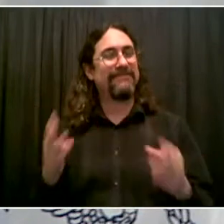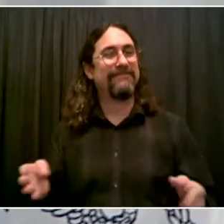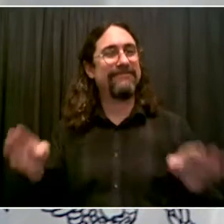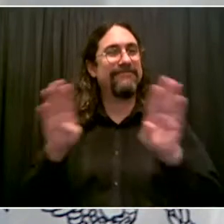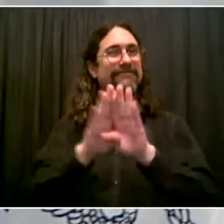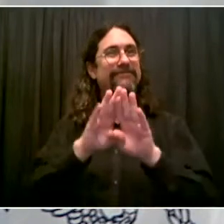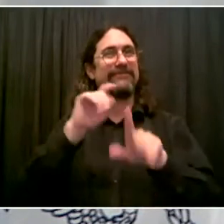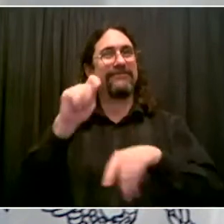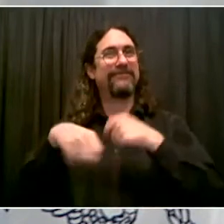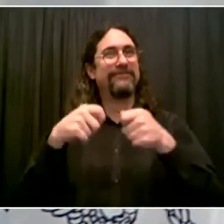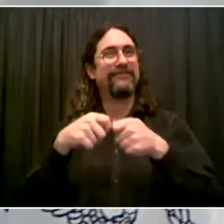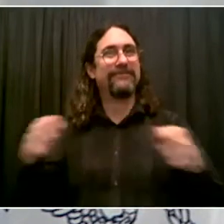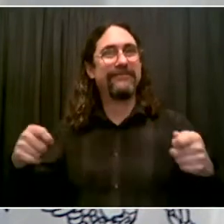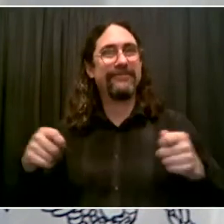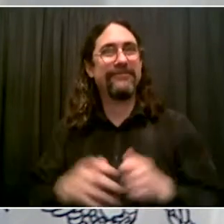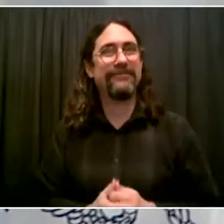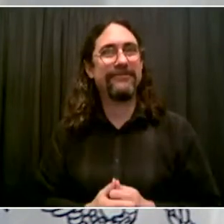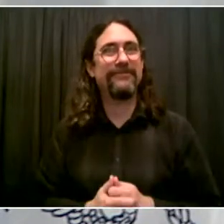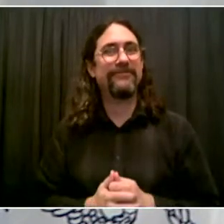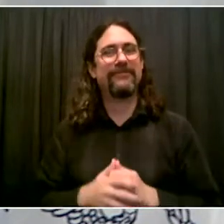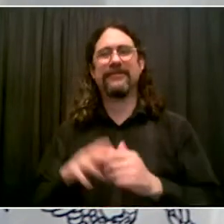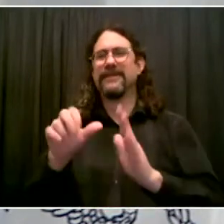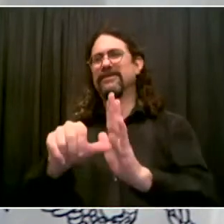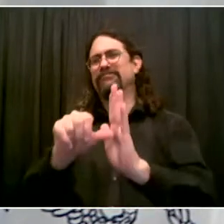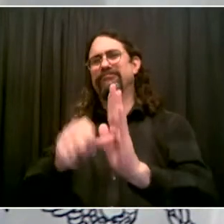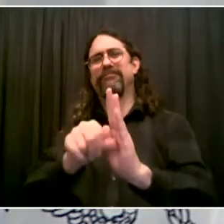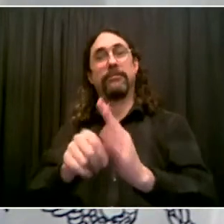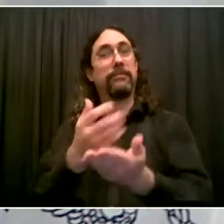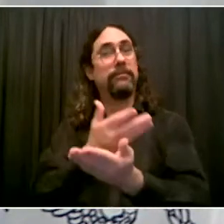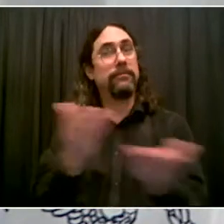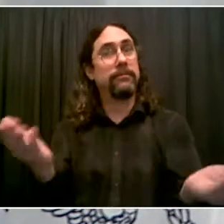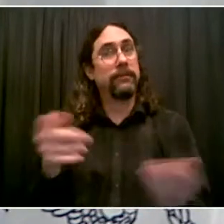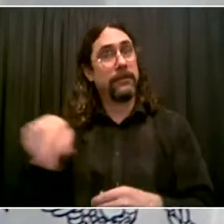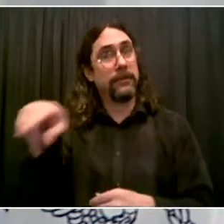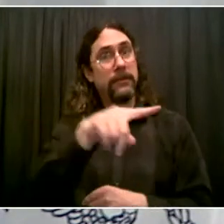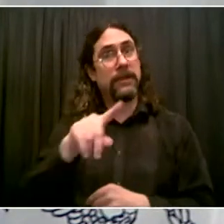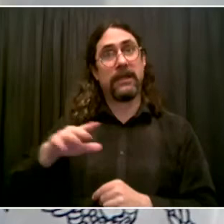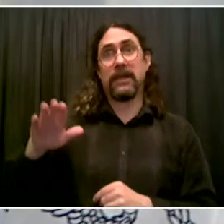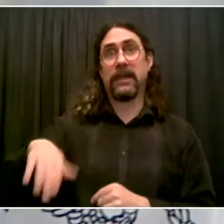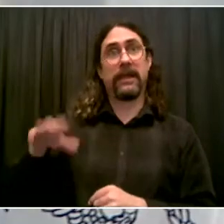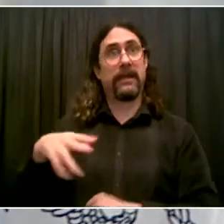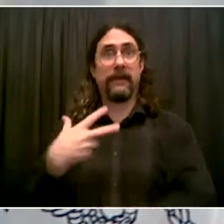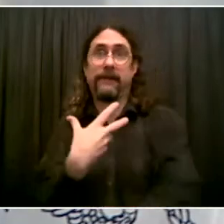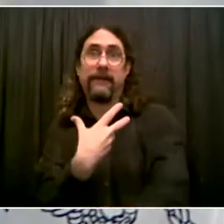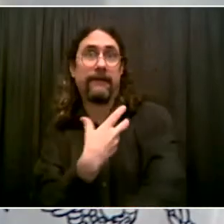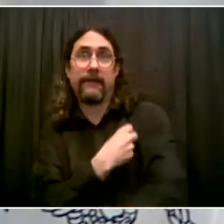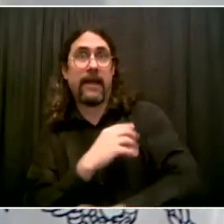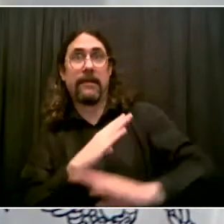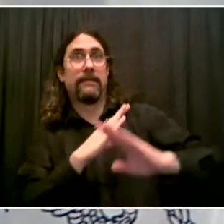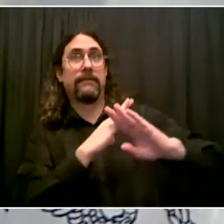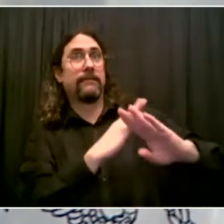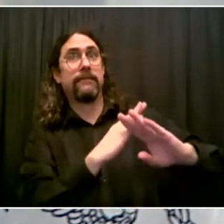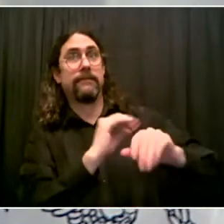EVERYONE AS WE CONCLUDE TODAY. I WANT TO EMPHASIZE, FOR EVERYONE, IF YOU HAVE NOT GOTTEN VACCINATED AS